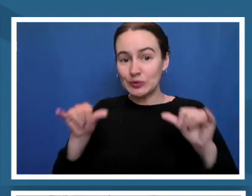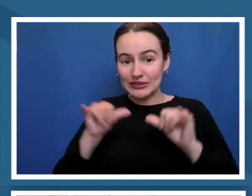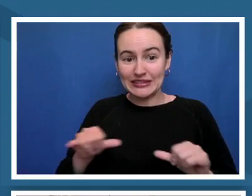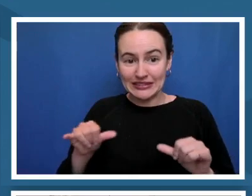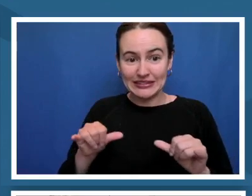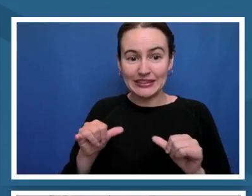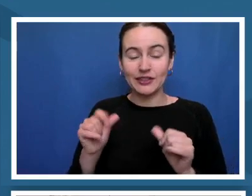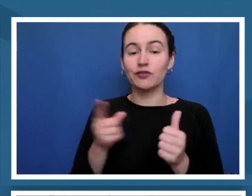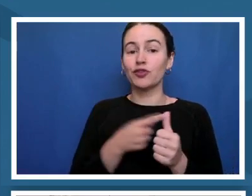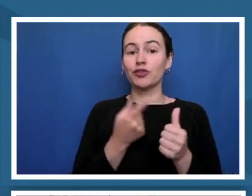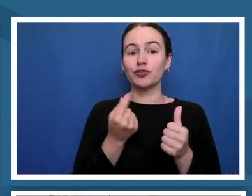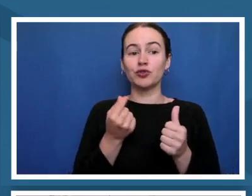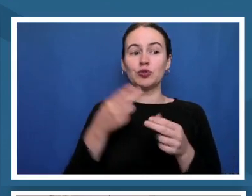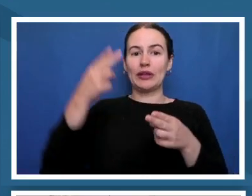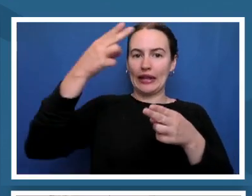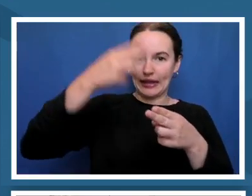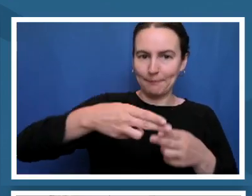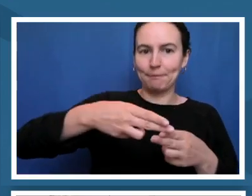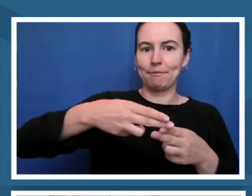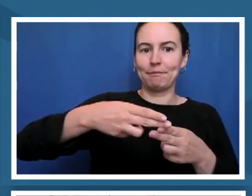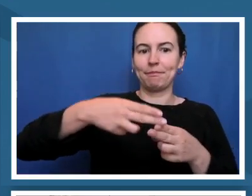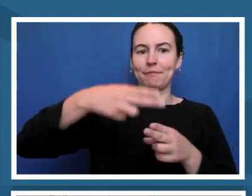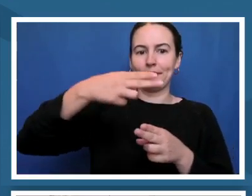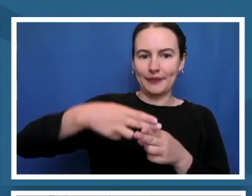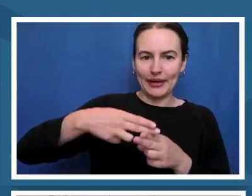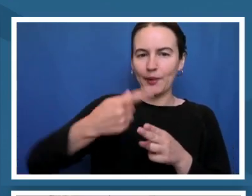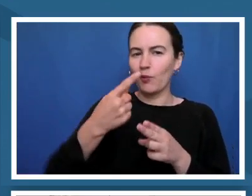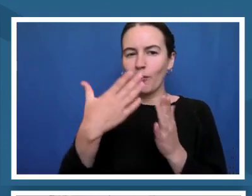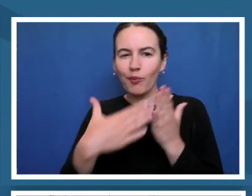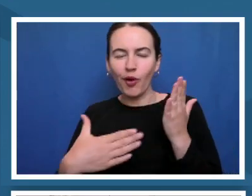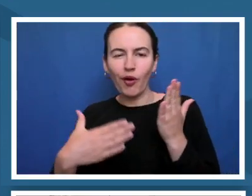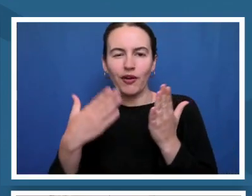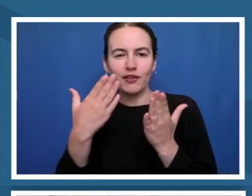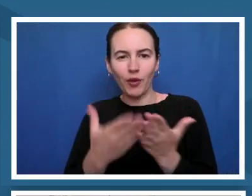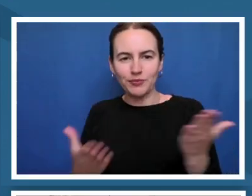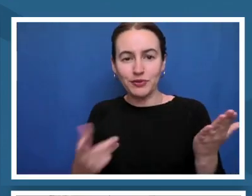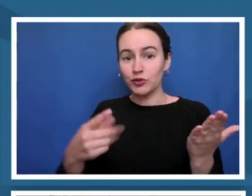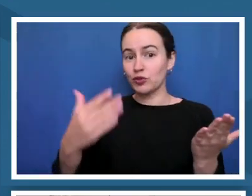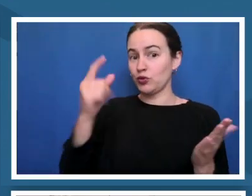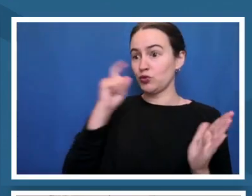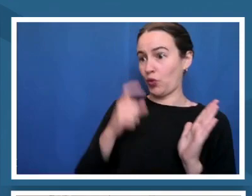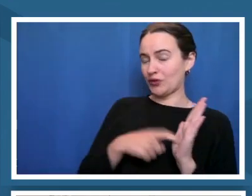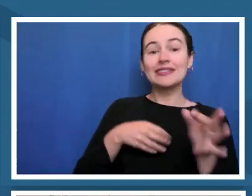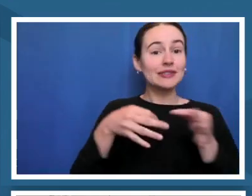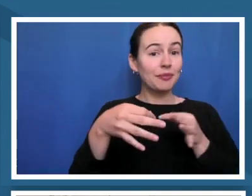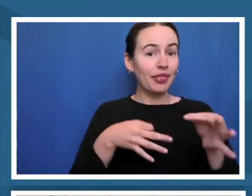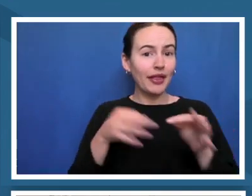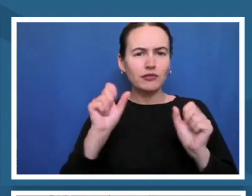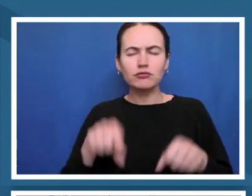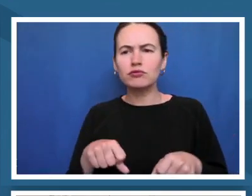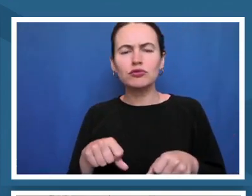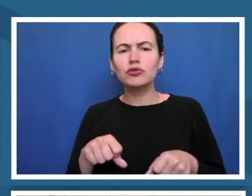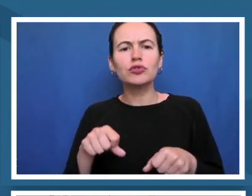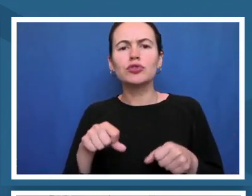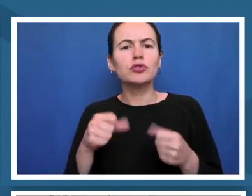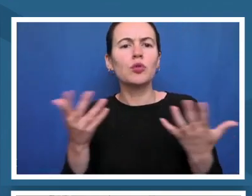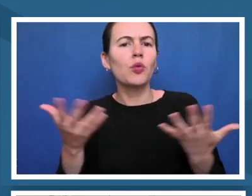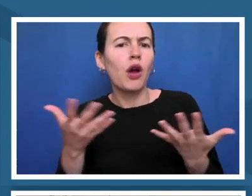feature aspect of the object that you notice explain it what could it be what role or